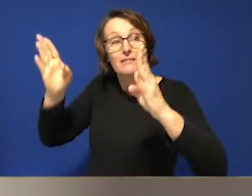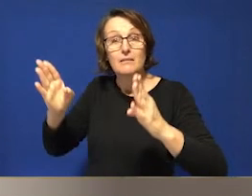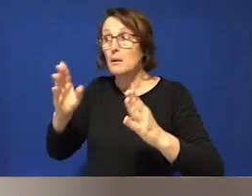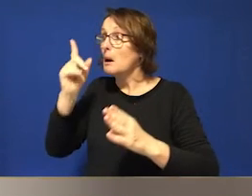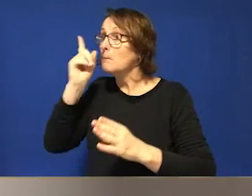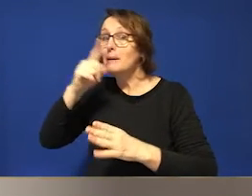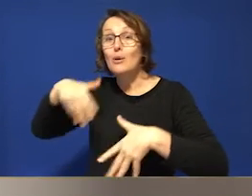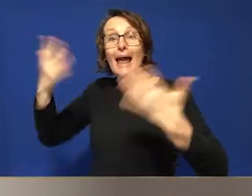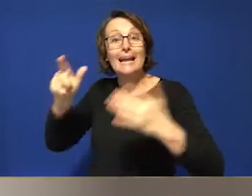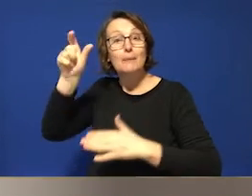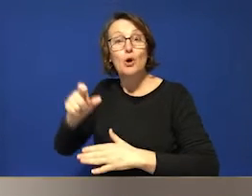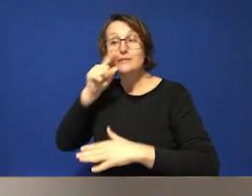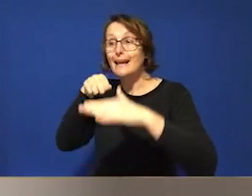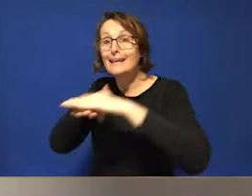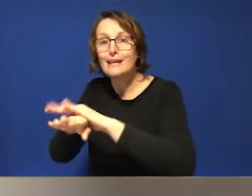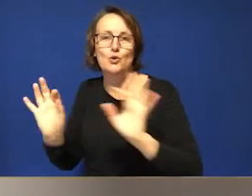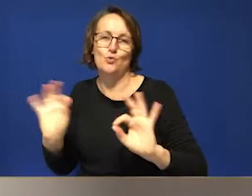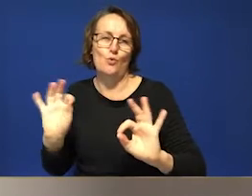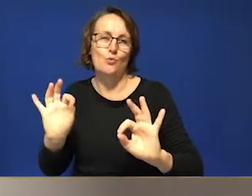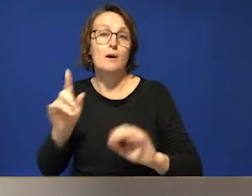couldn't get to see it, our responsibility as architects